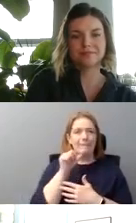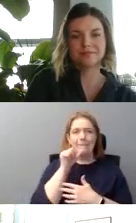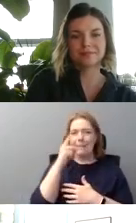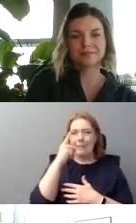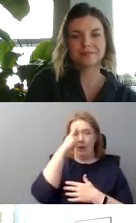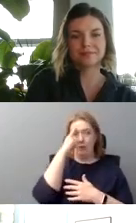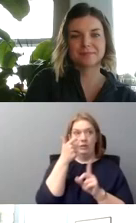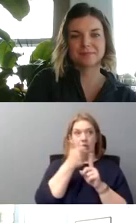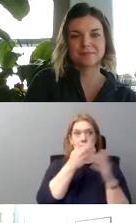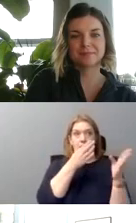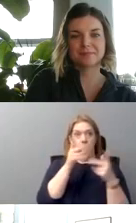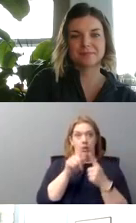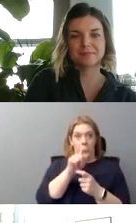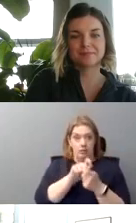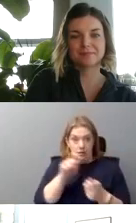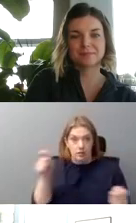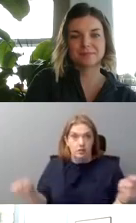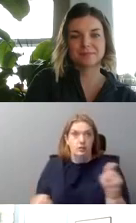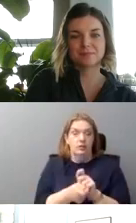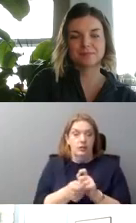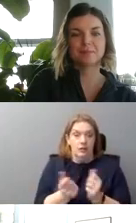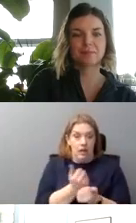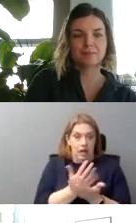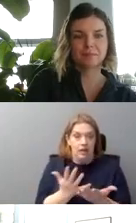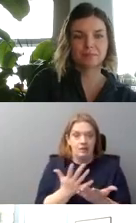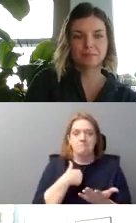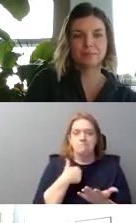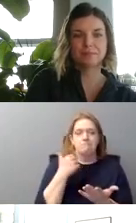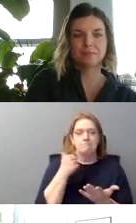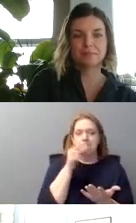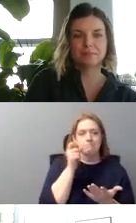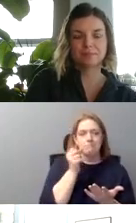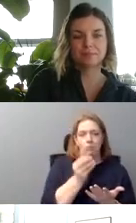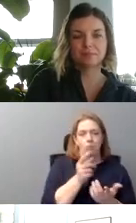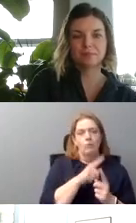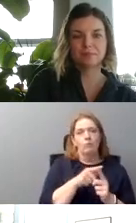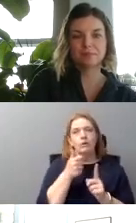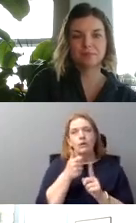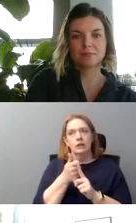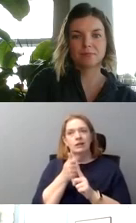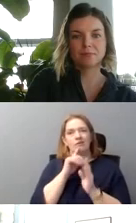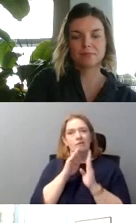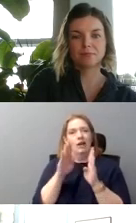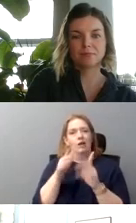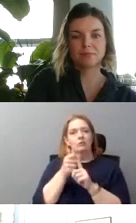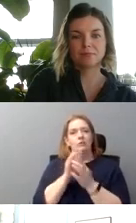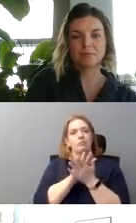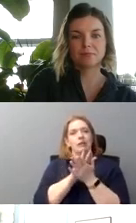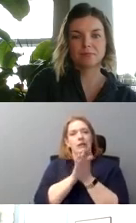but it's lucky that his house got, you know, really transformed in such a,